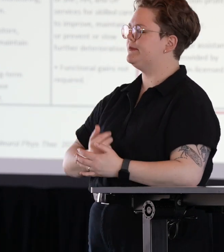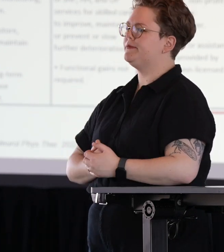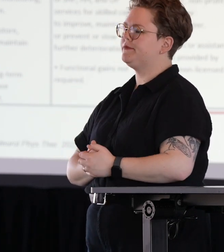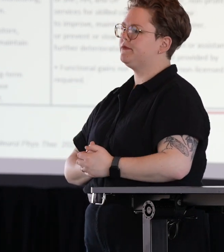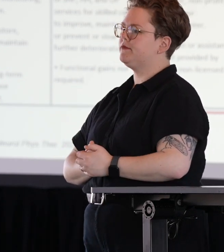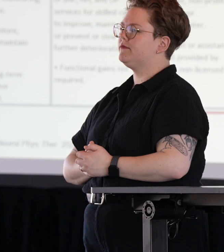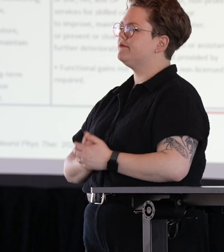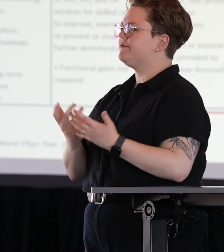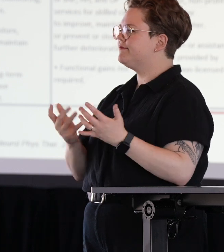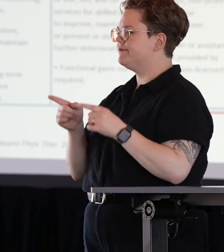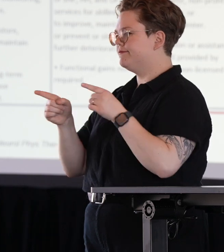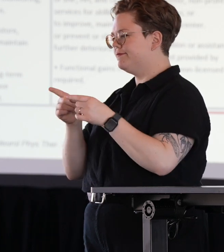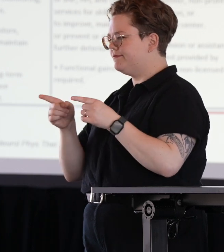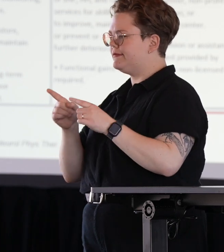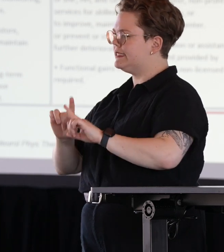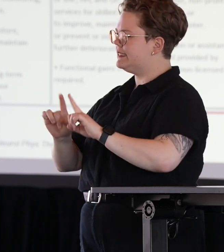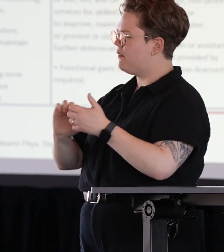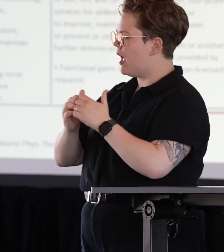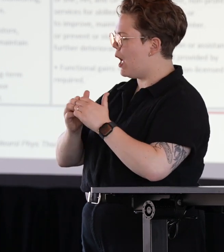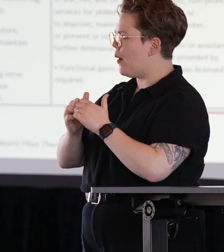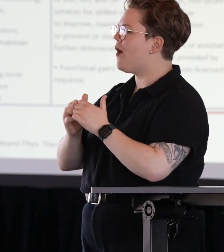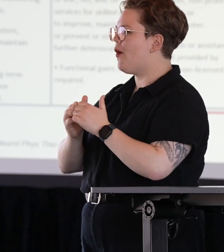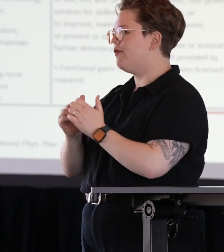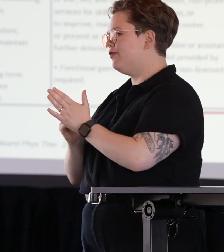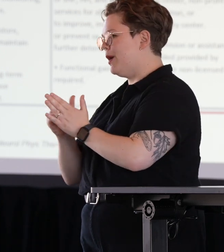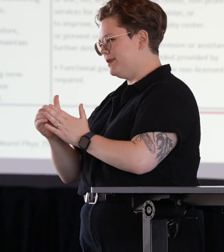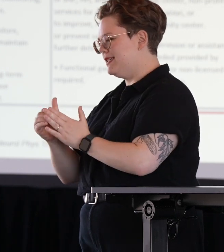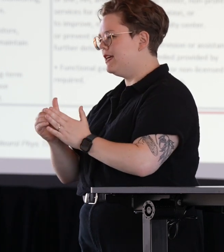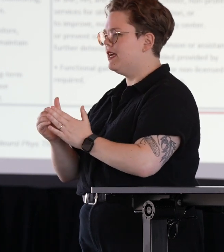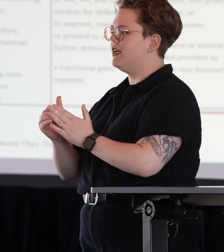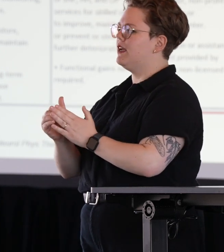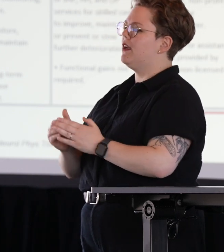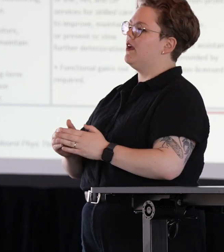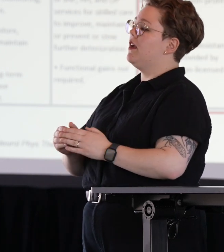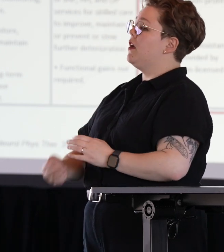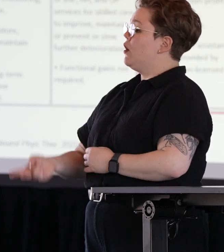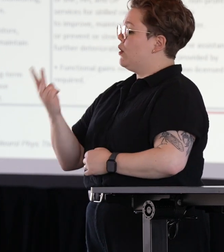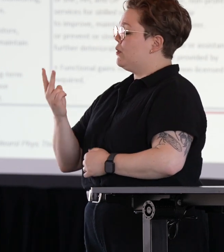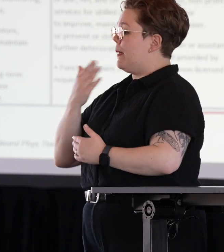I think, on the key differences between model two and three. Besides the frequency is model two works best for someone who